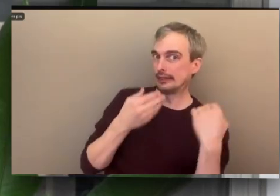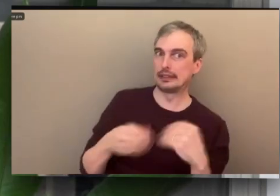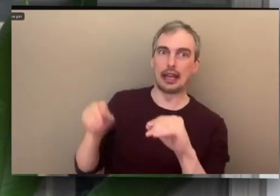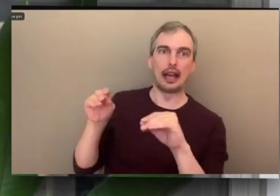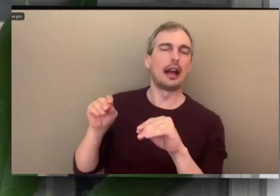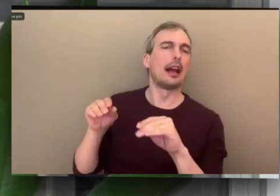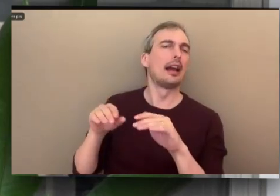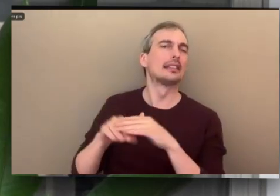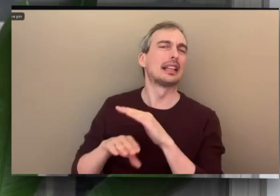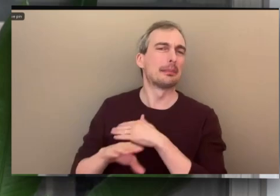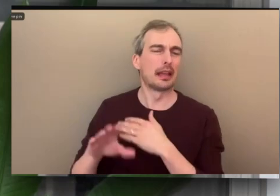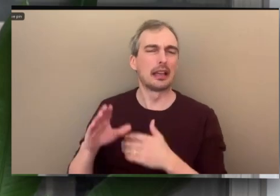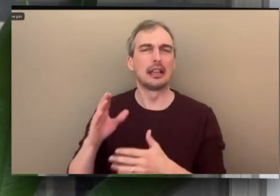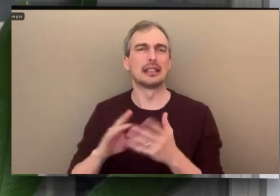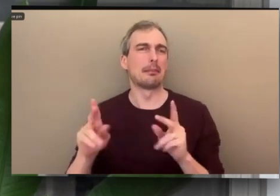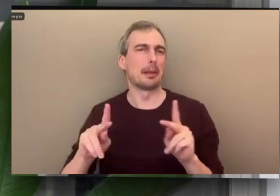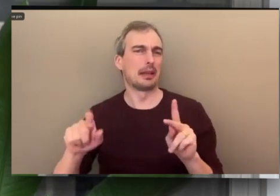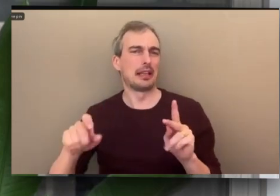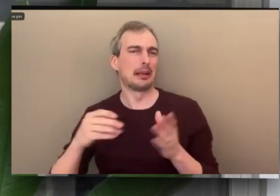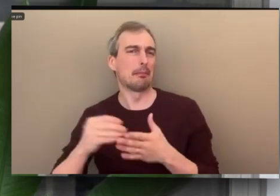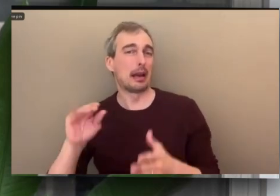I like to be very transparent and honest when it comes to accessibility.